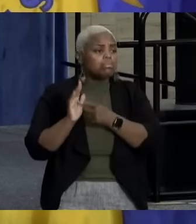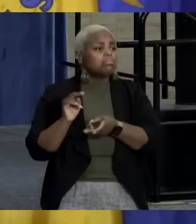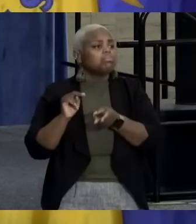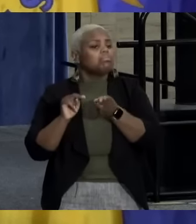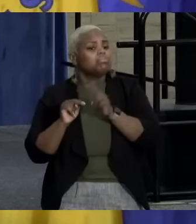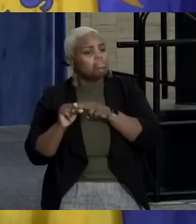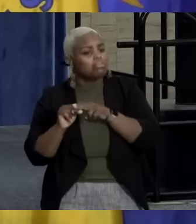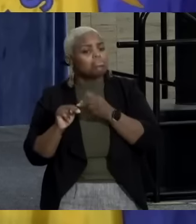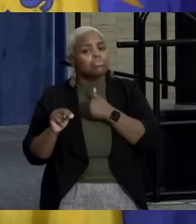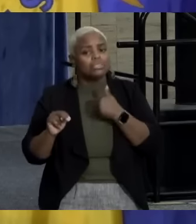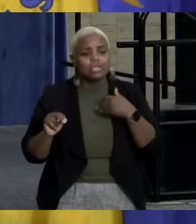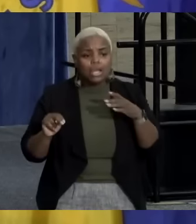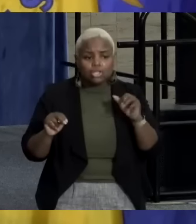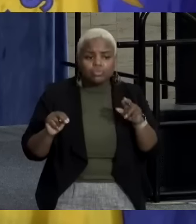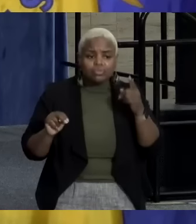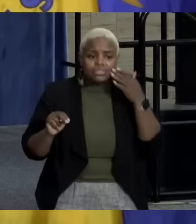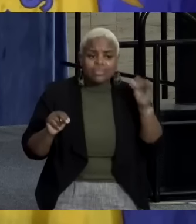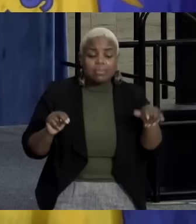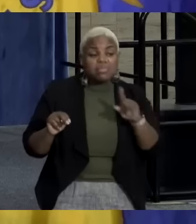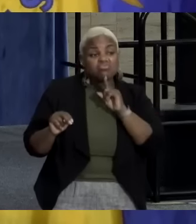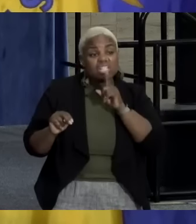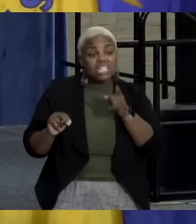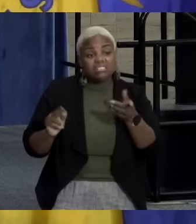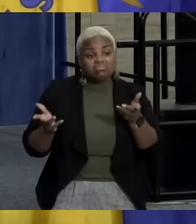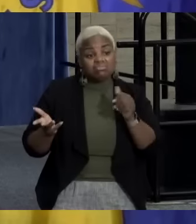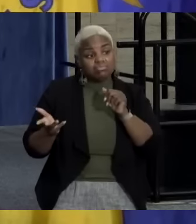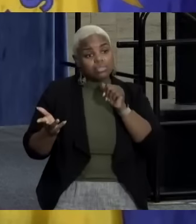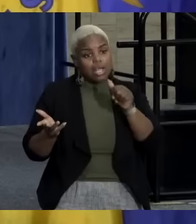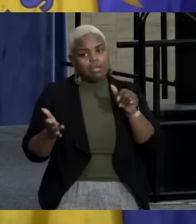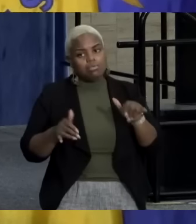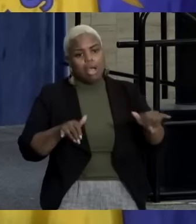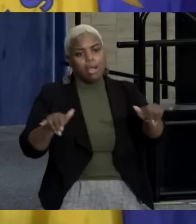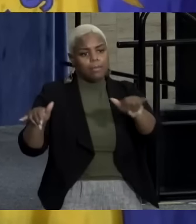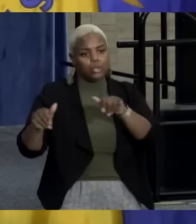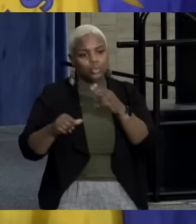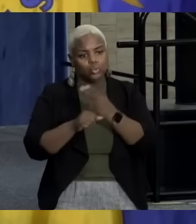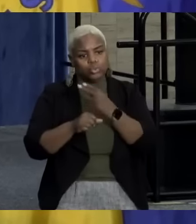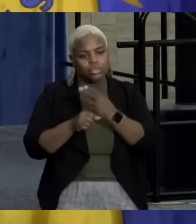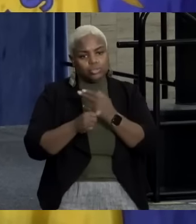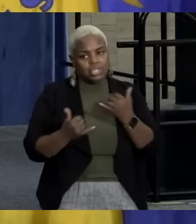to that form. That is not a form in common use today for hormone replacement therapy.